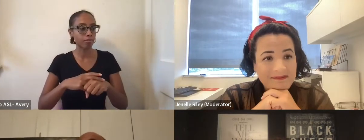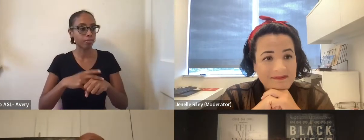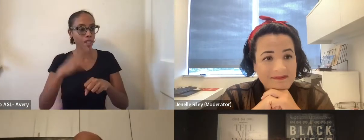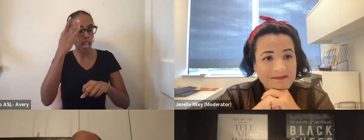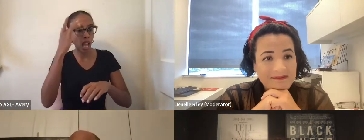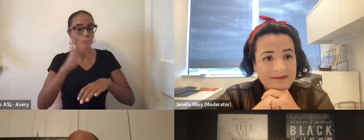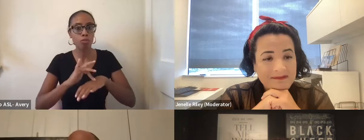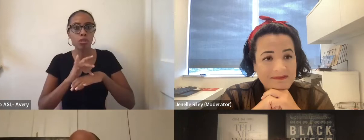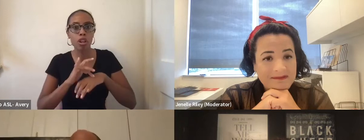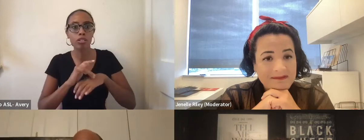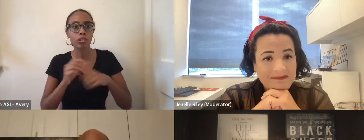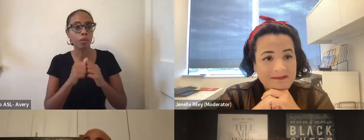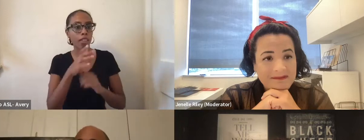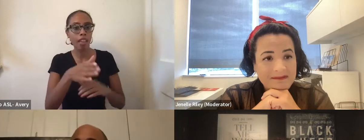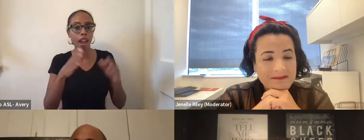monarchy, particularly around her death.